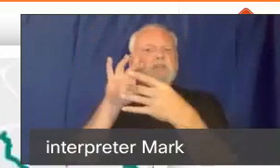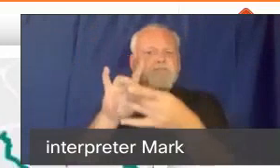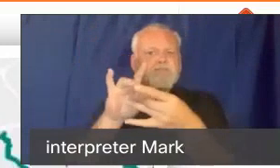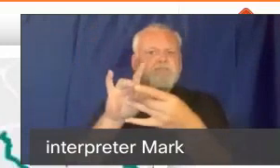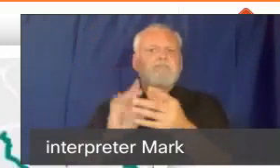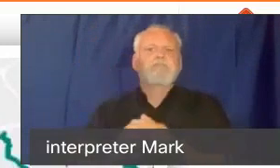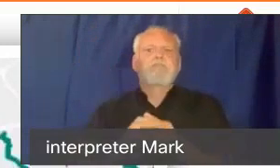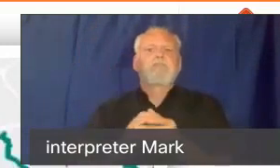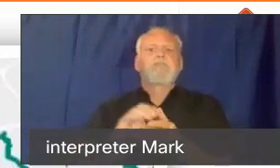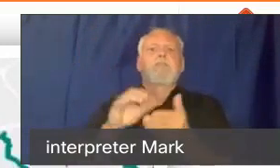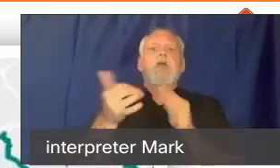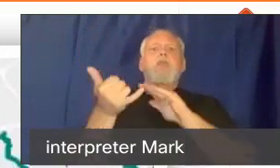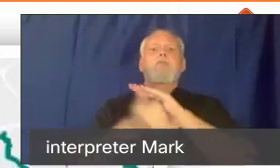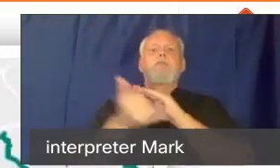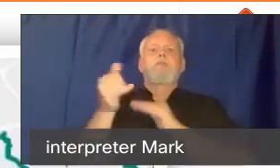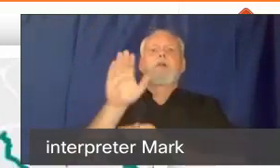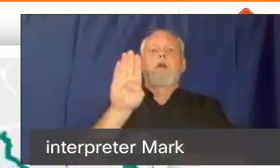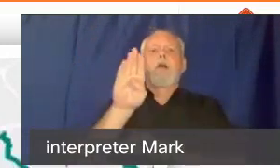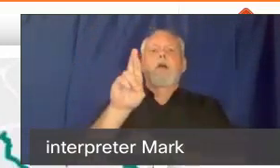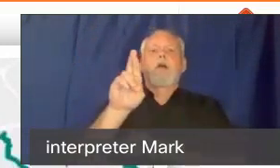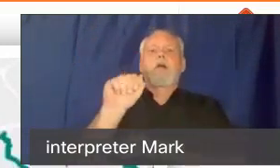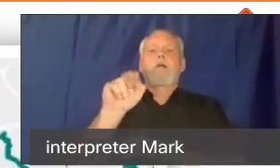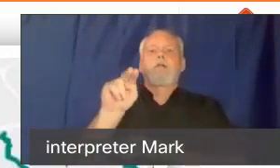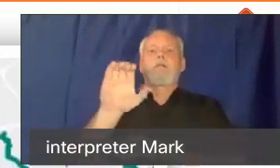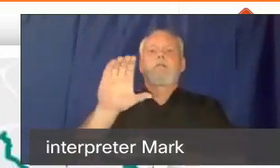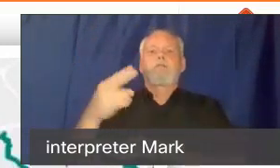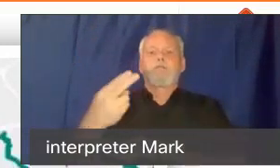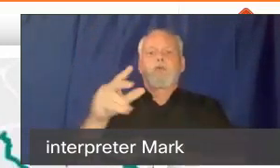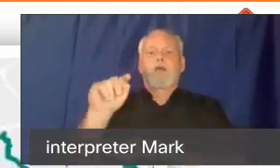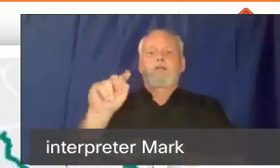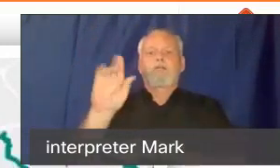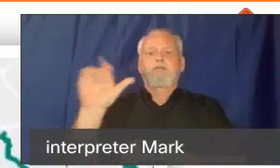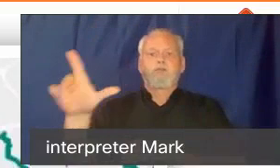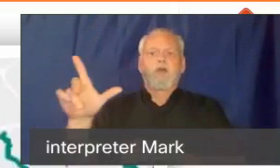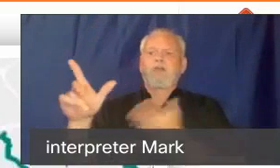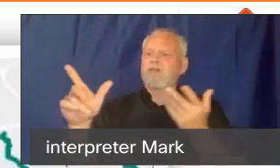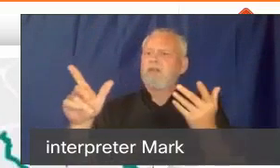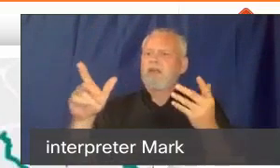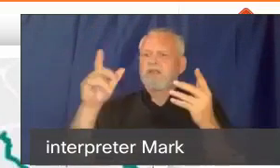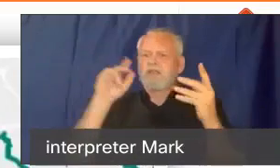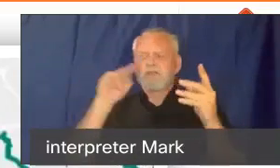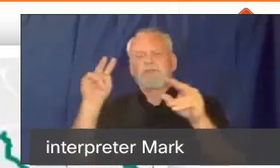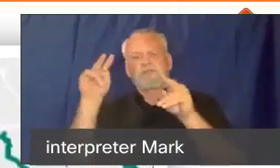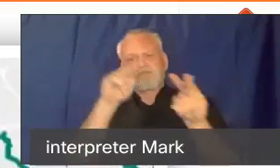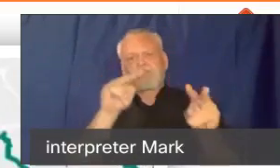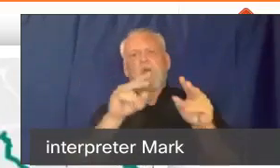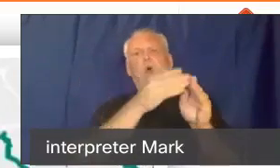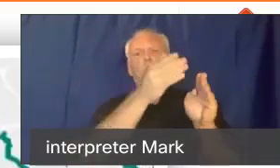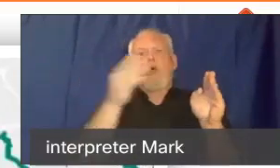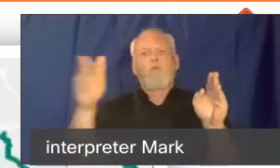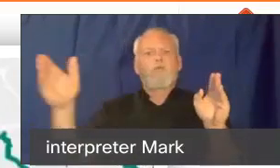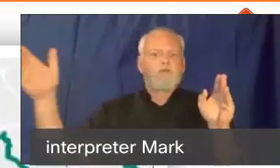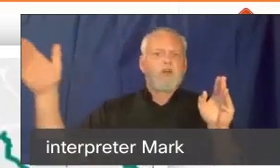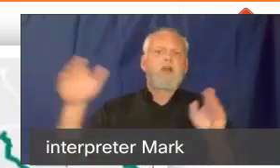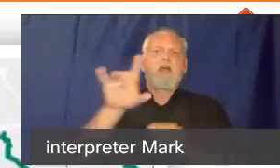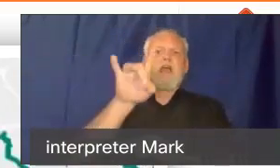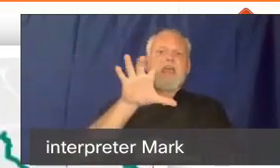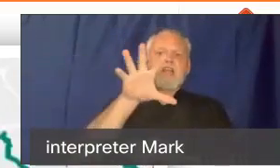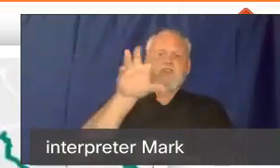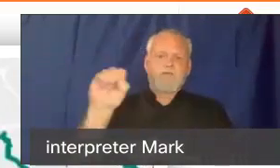The Metropolitan branch trail is fits to a regional vision of a trail network over 850 miles in the district, Maryland and Virginia.